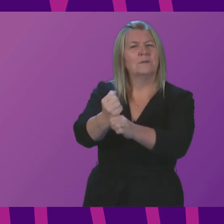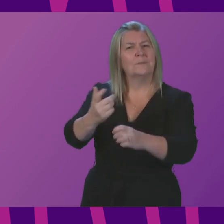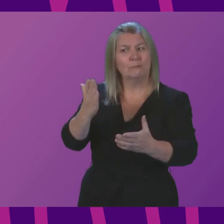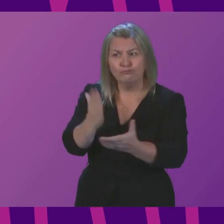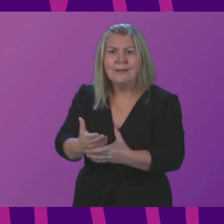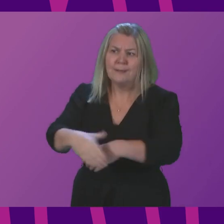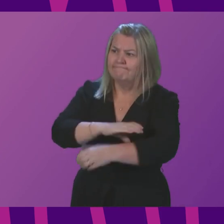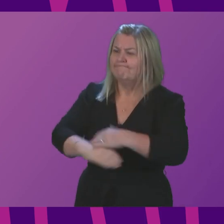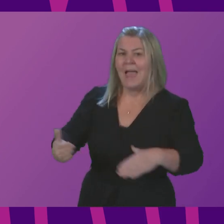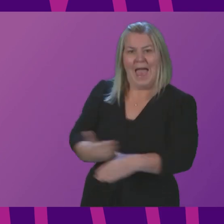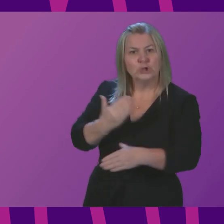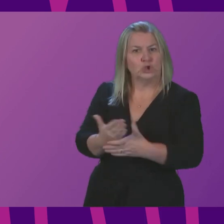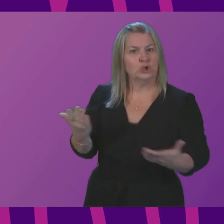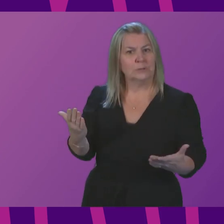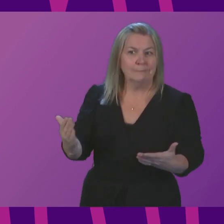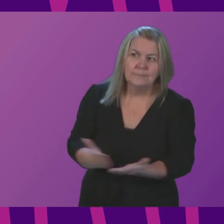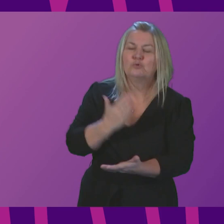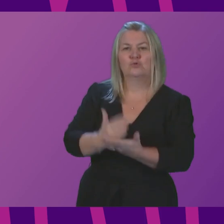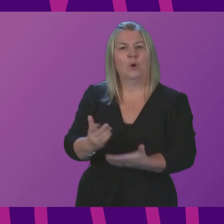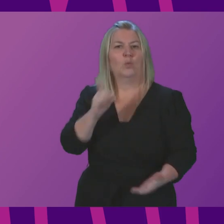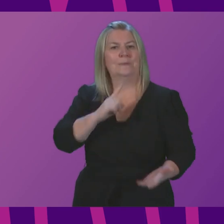desperately needed to keep women safe from such crimes?